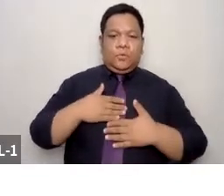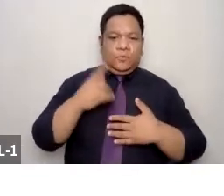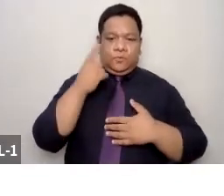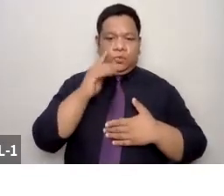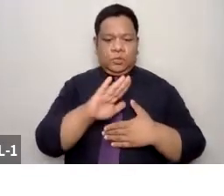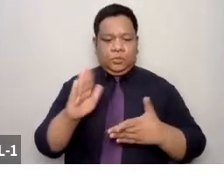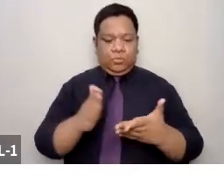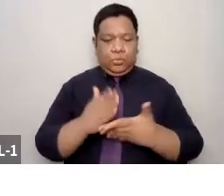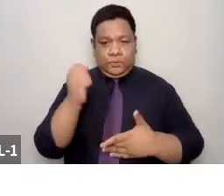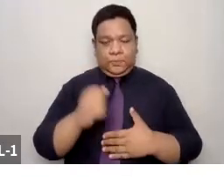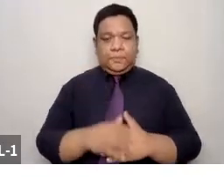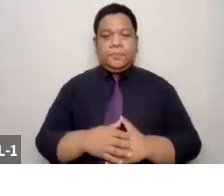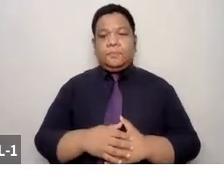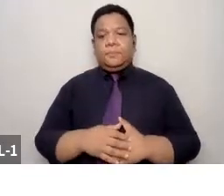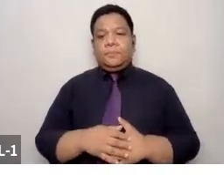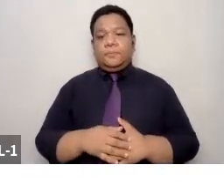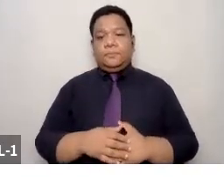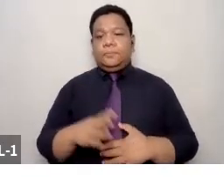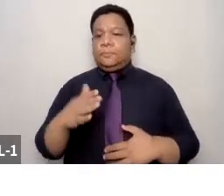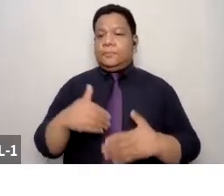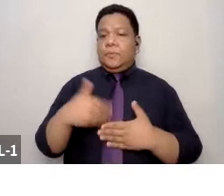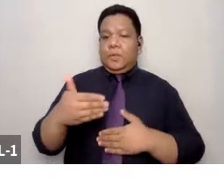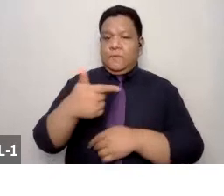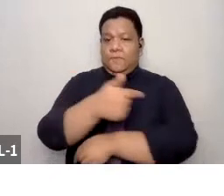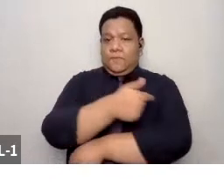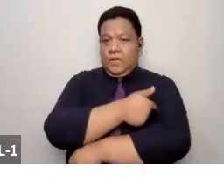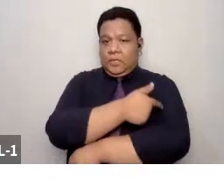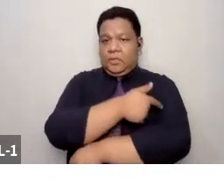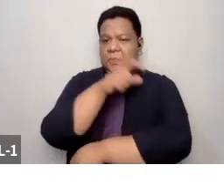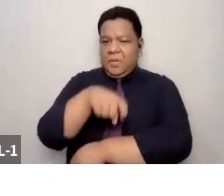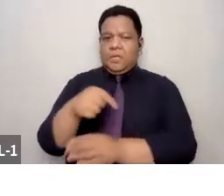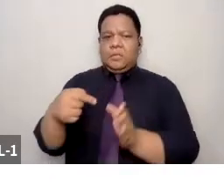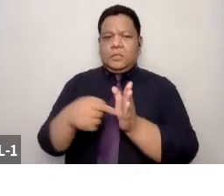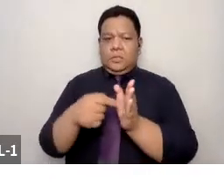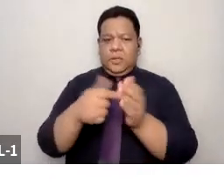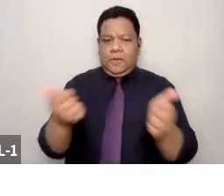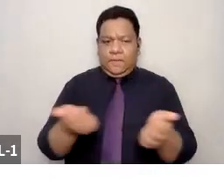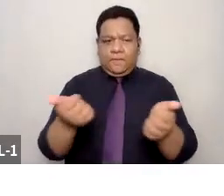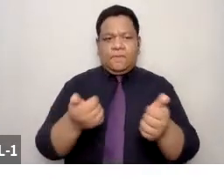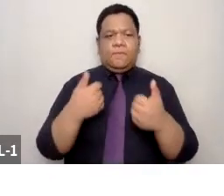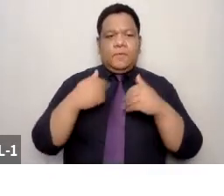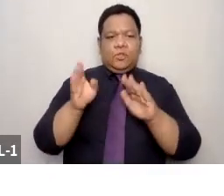And then vaccines must be affordable and accessible especially for those who need them most.